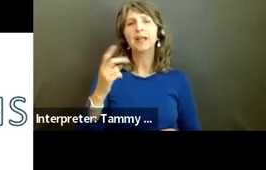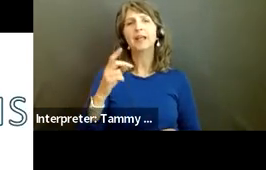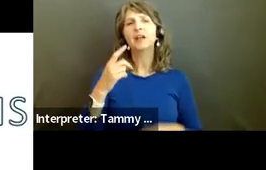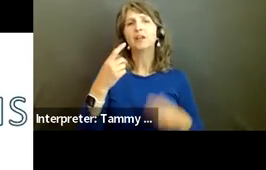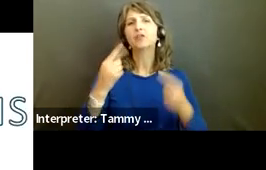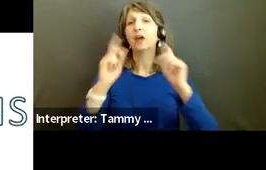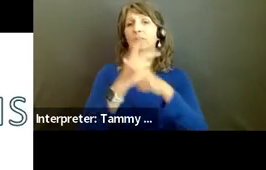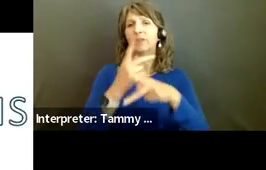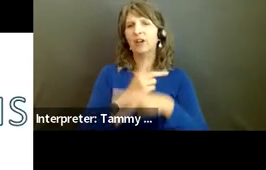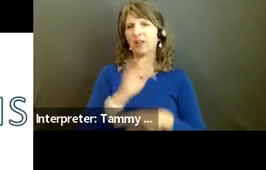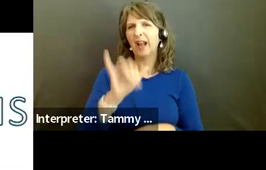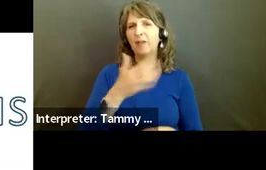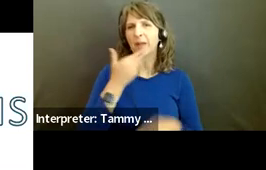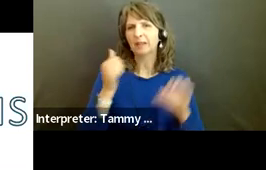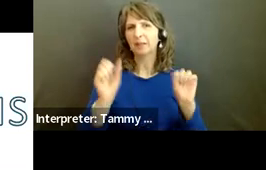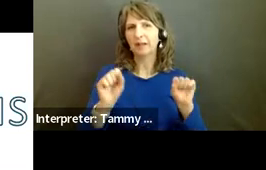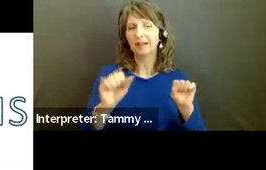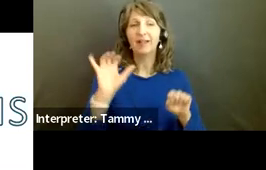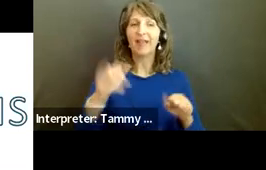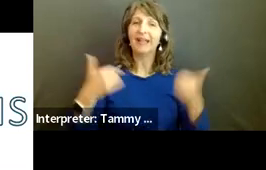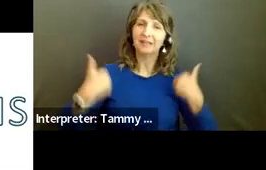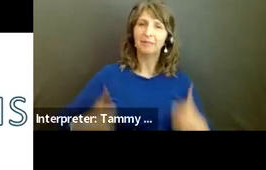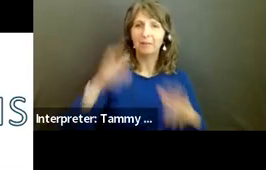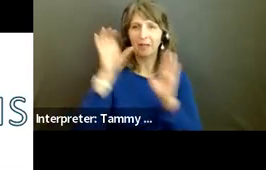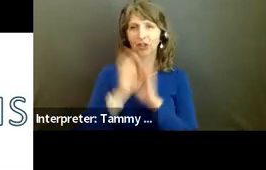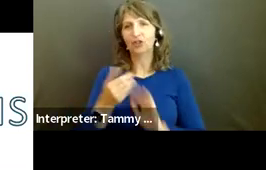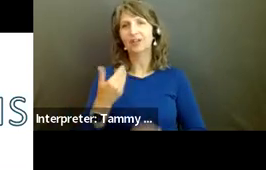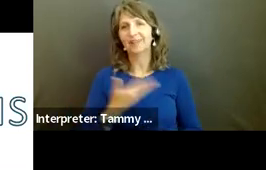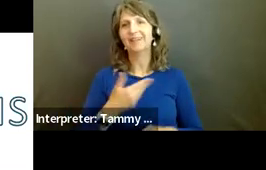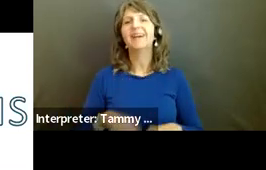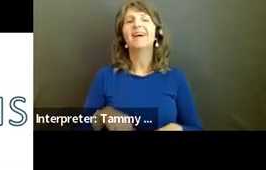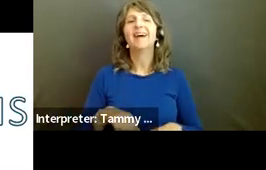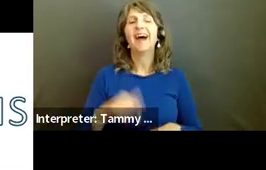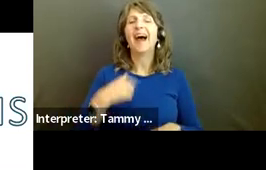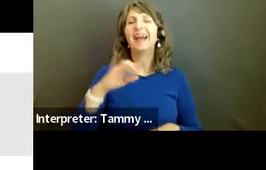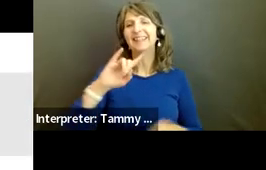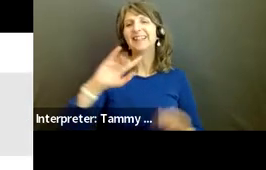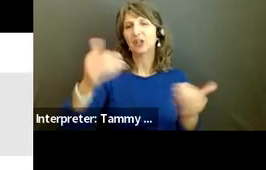So, and this is me, I, introduced myself and, the few times so we could skip that.